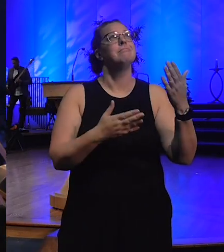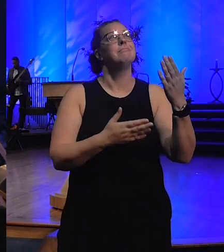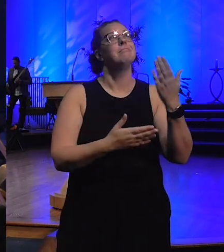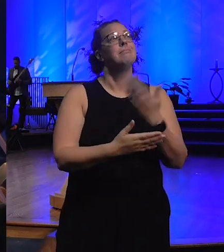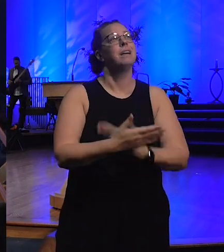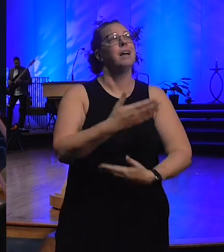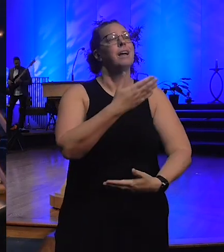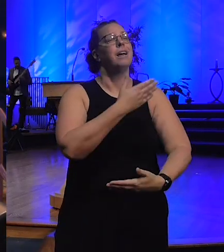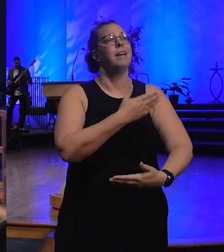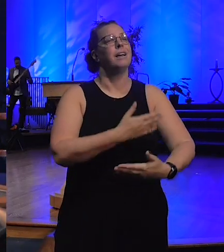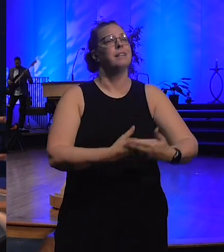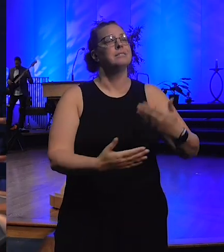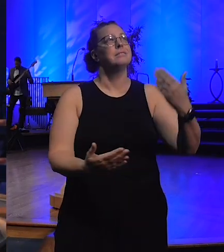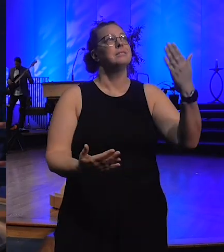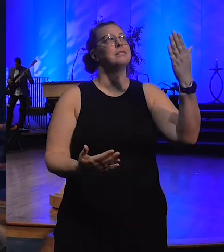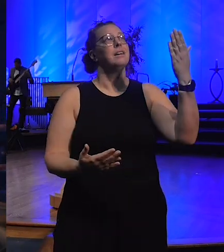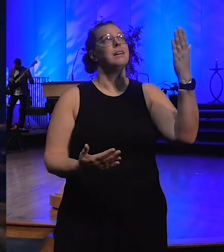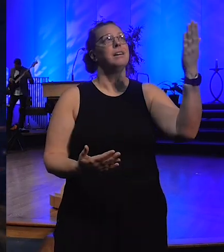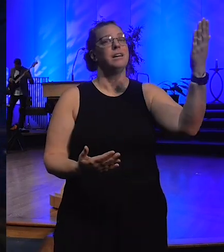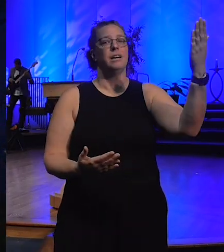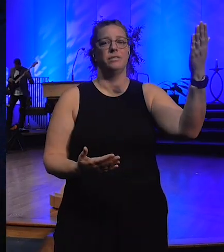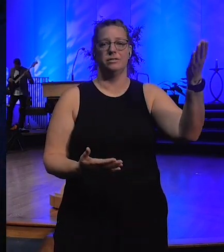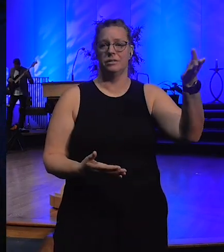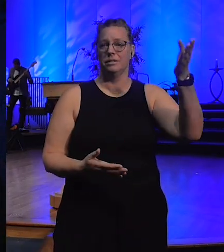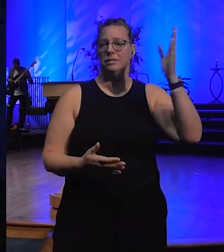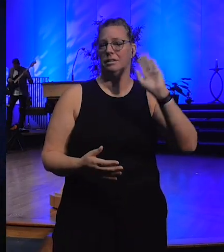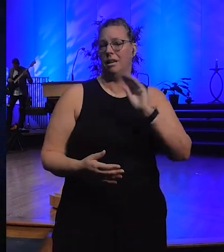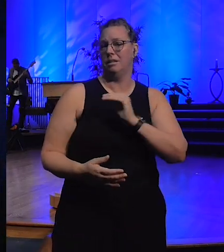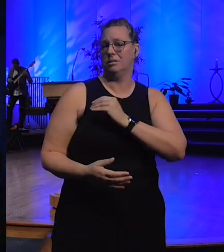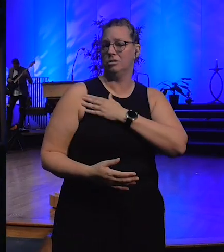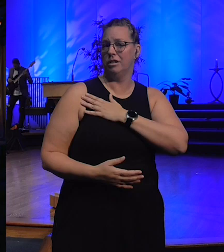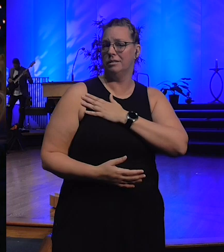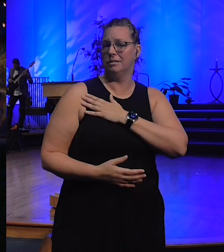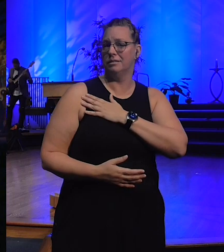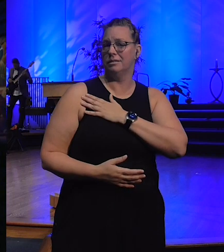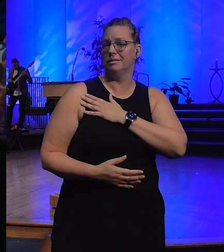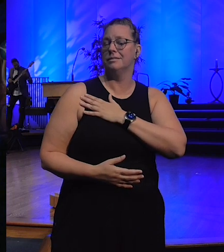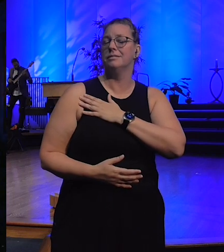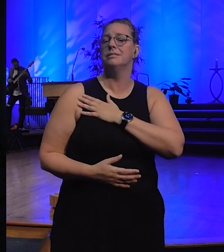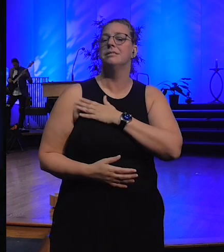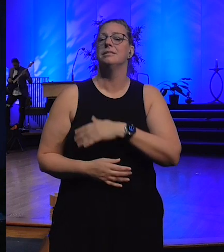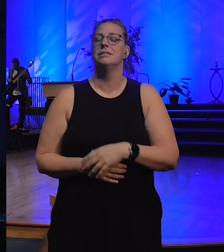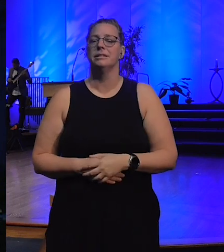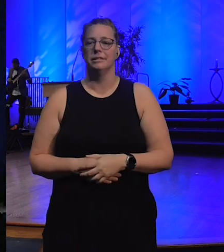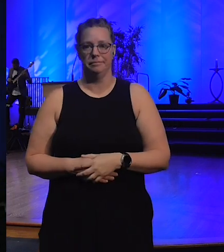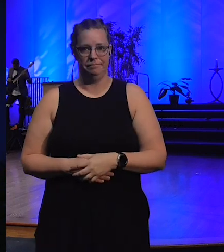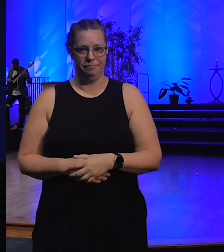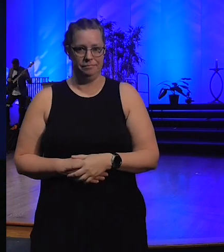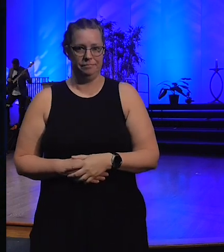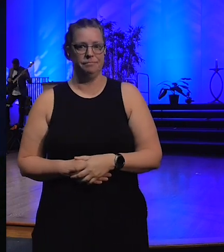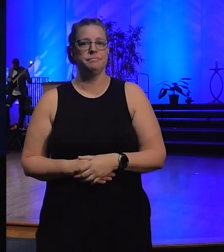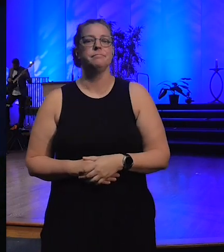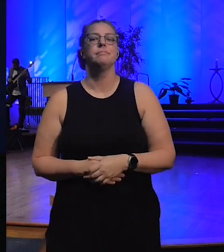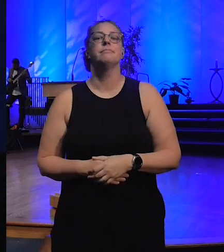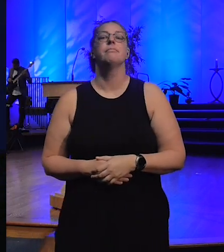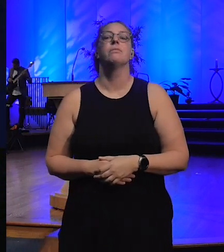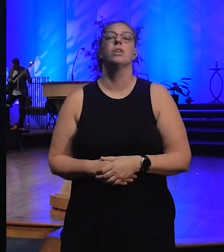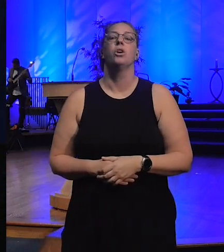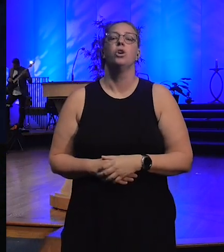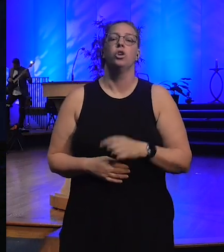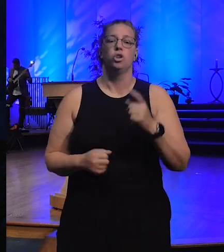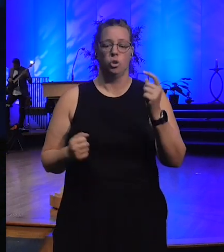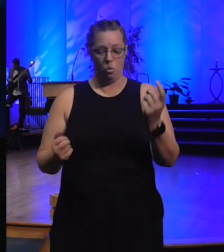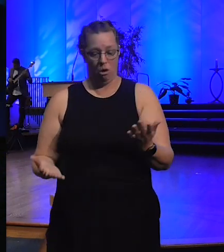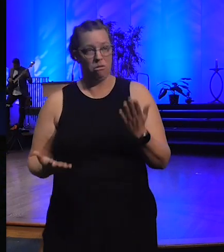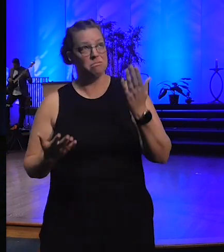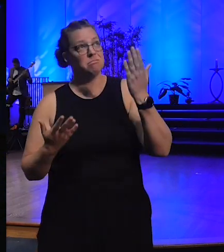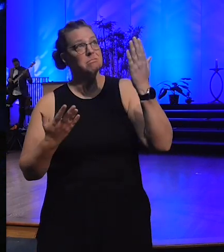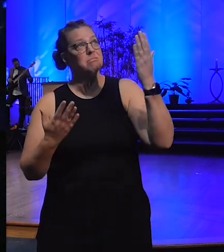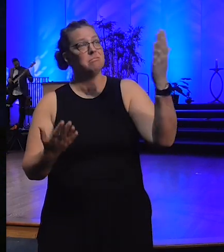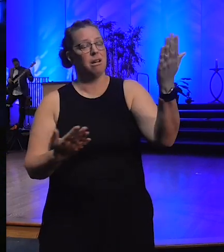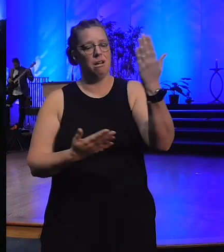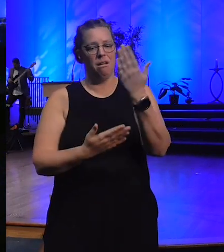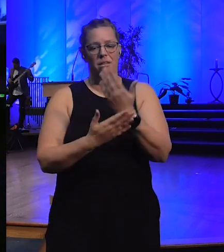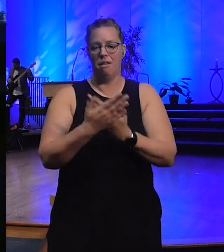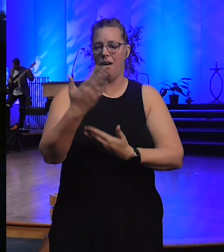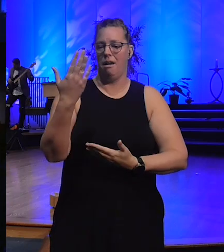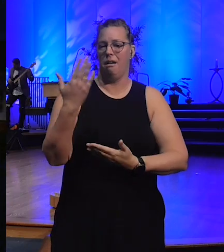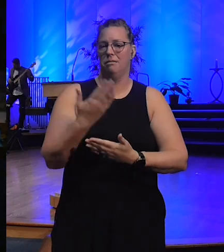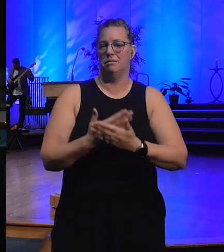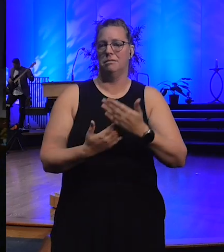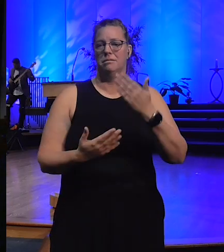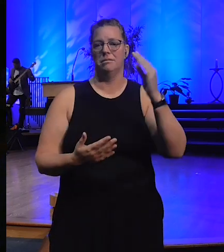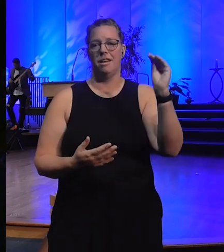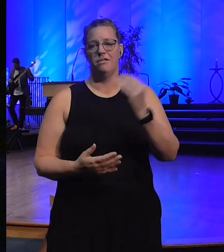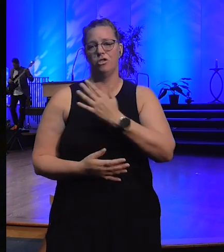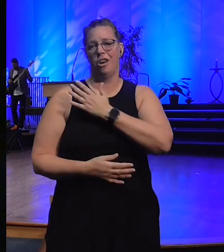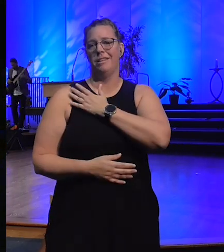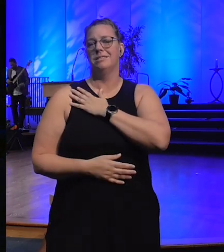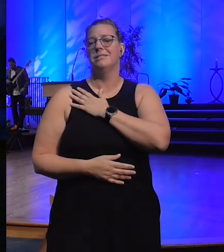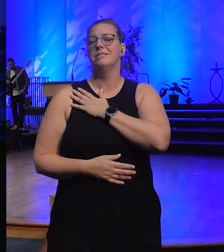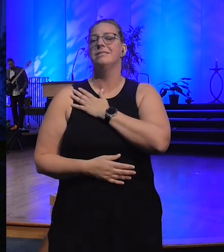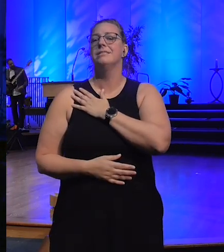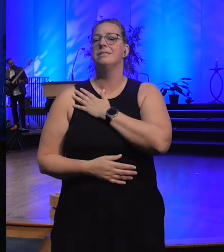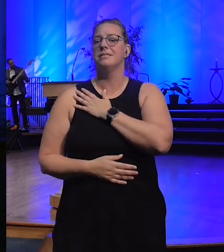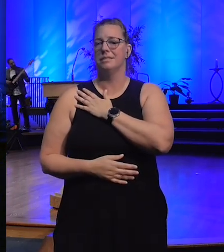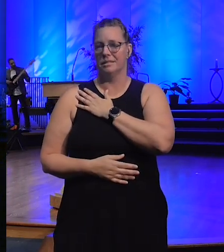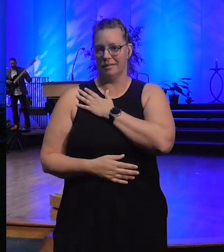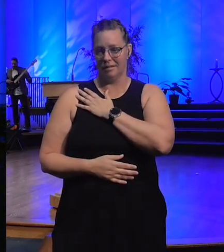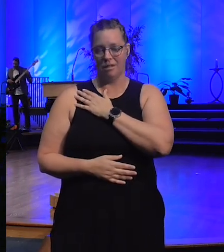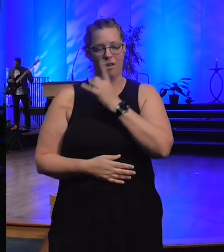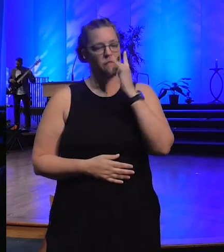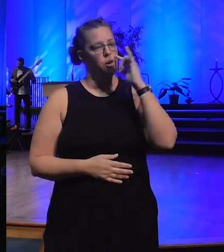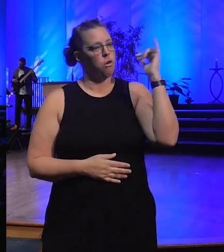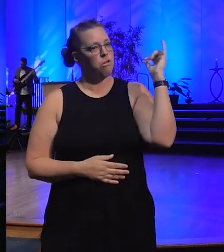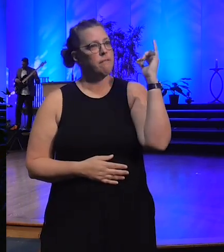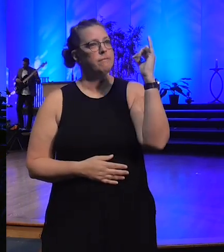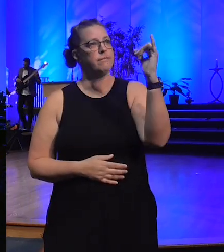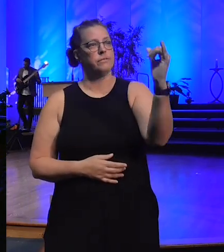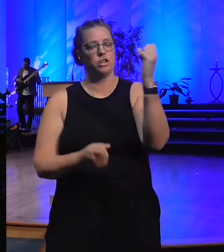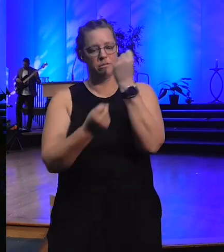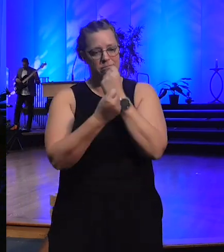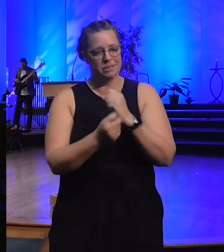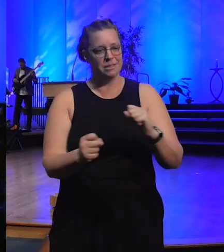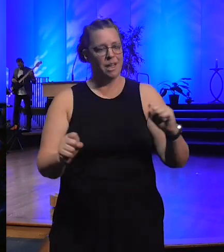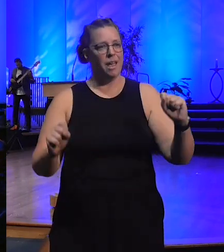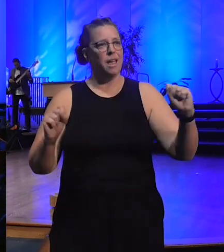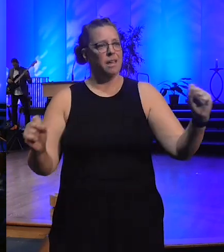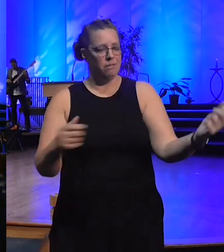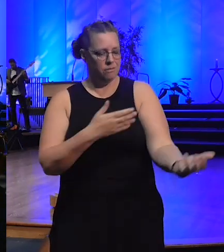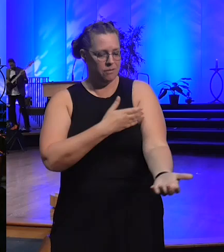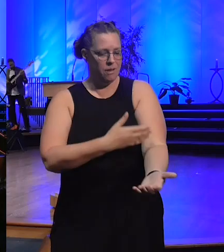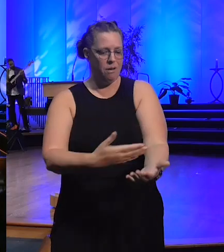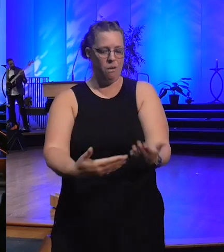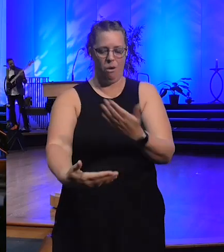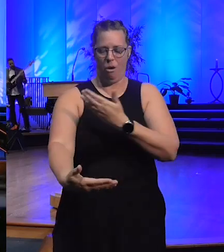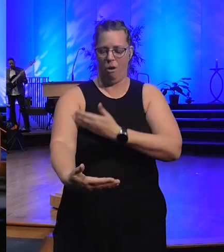the hands of Grace you are held in the hands of Grace forever s in the arms of